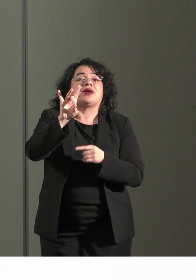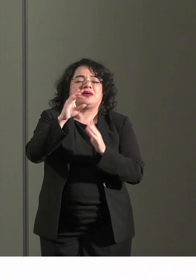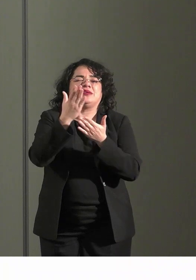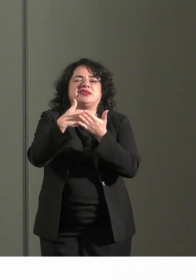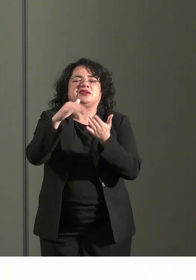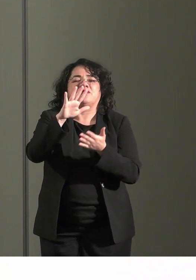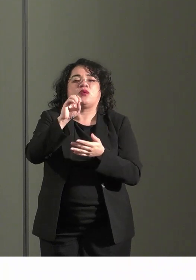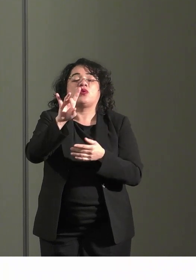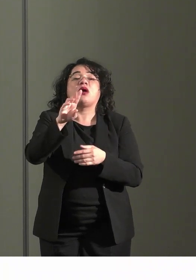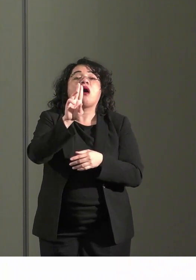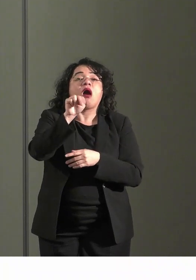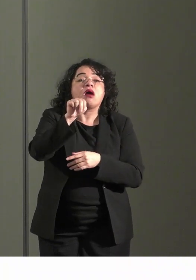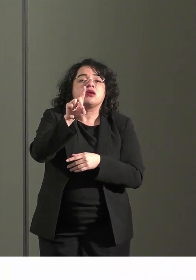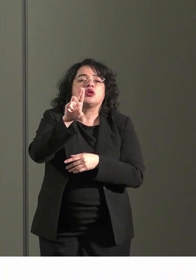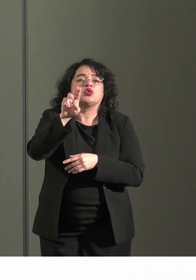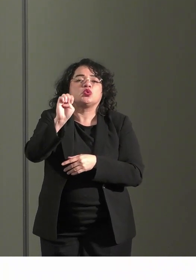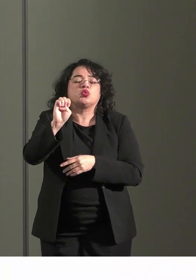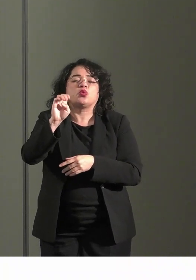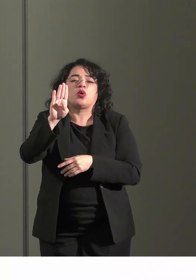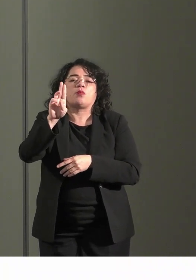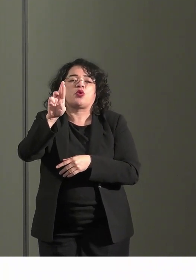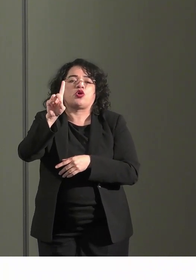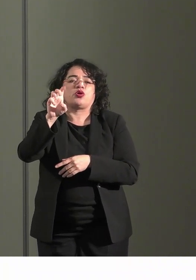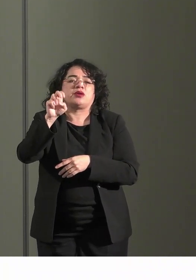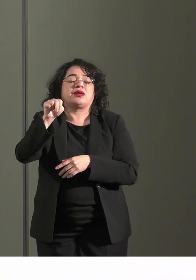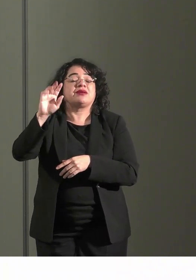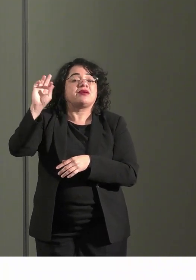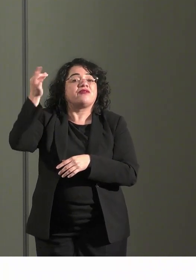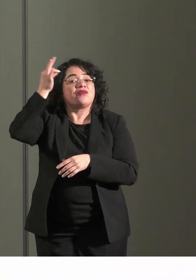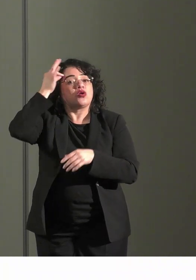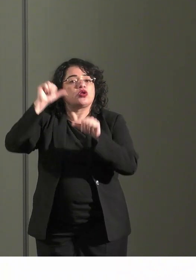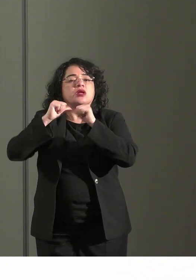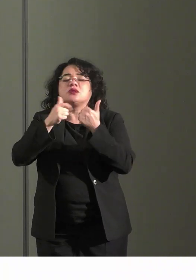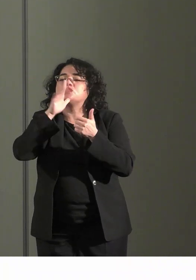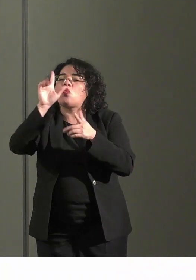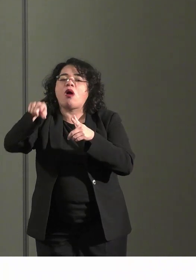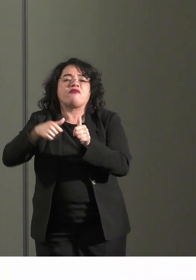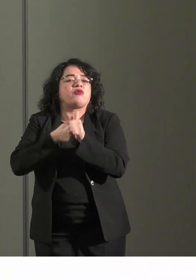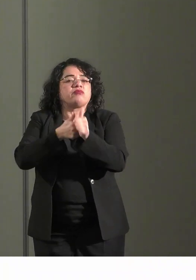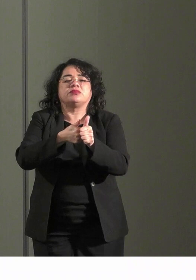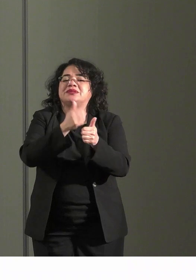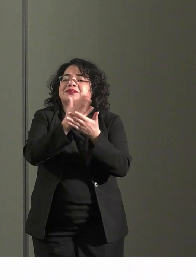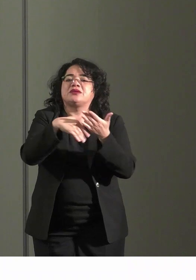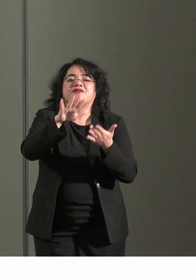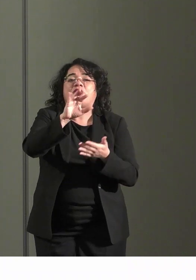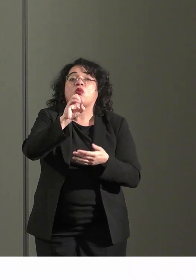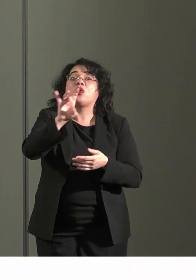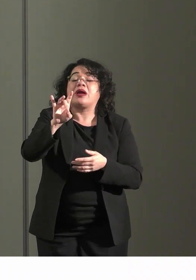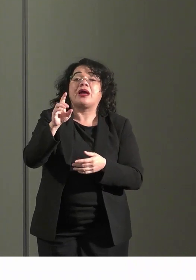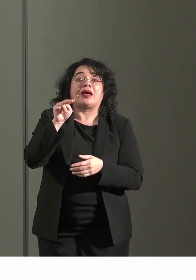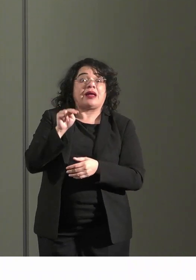undue burden or federal agency doesn't need to come buy undue burden NASA as complied